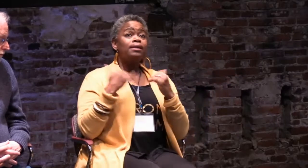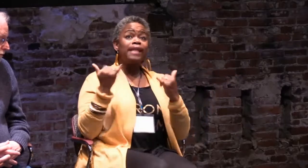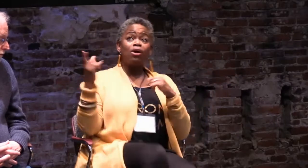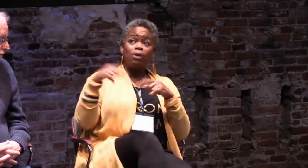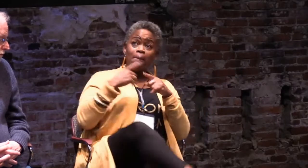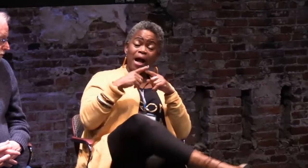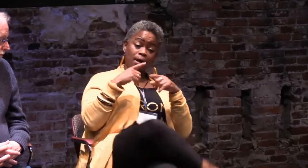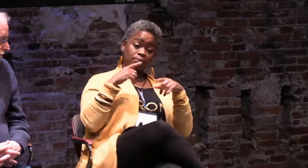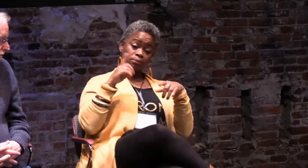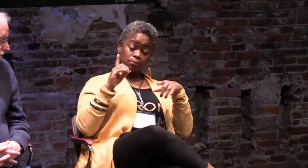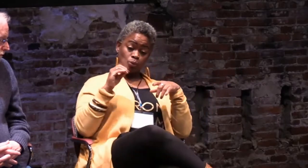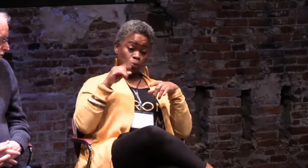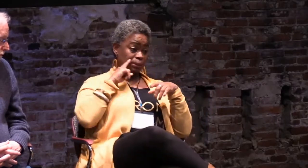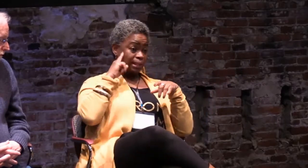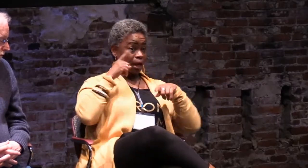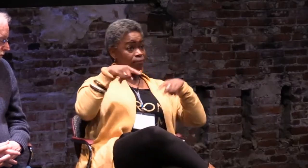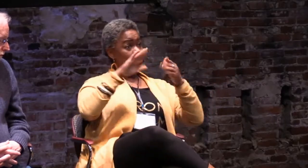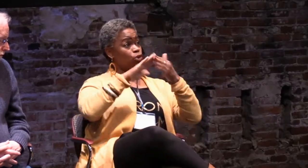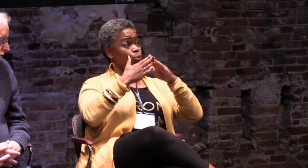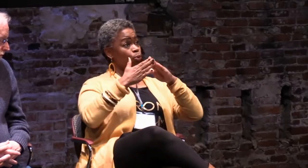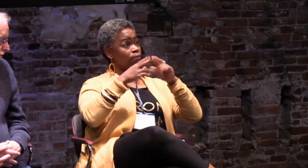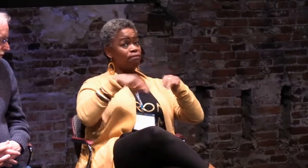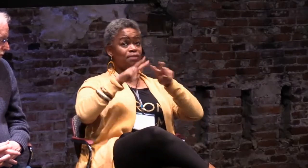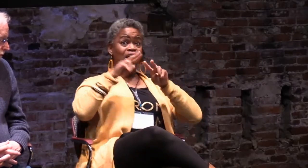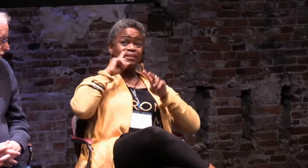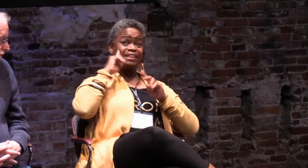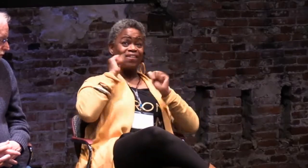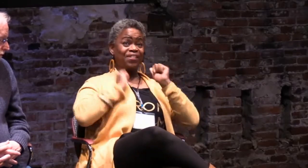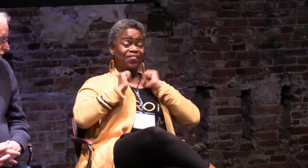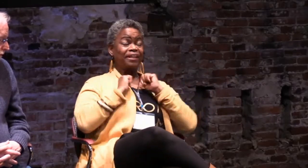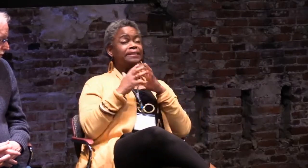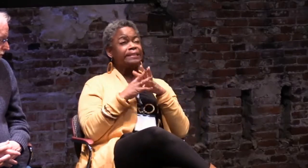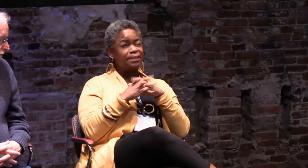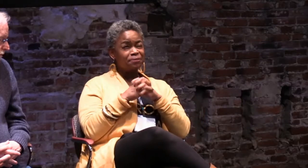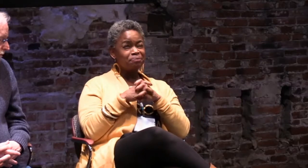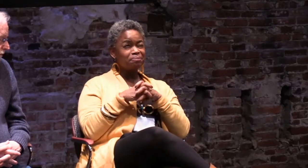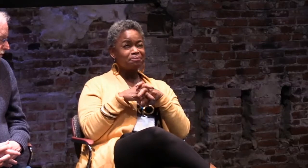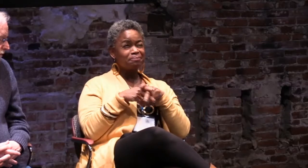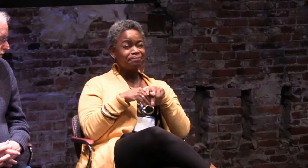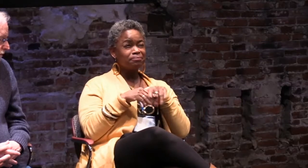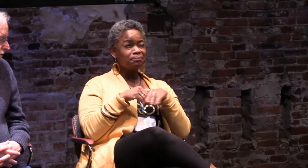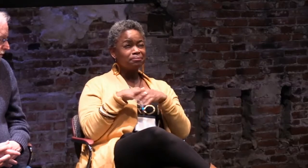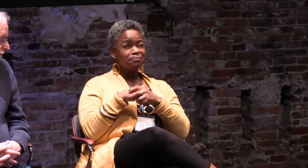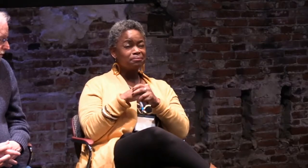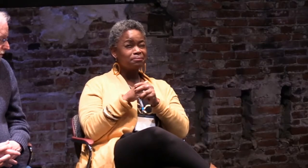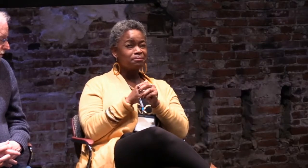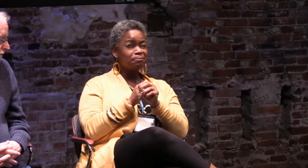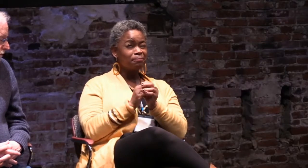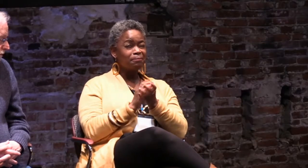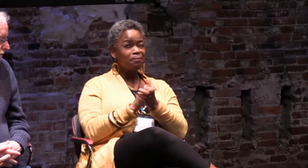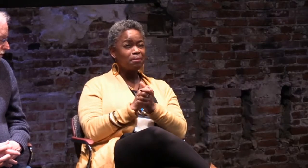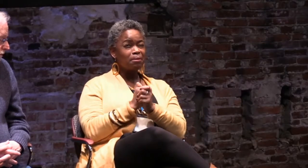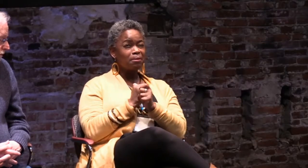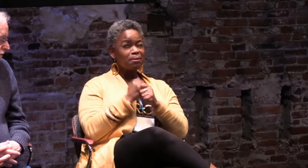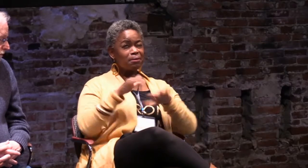So that's one thing that might help close the the gaps. In terms of the deaf community, and the deaf community valuing us.